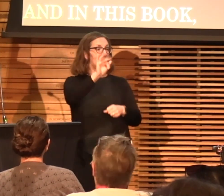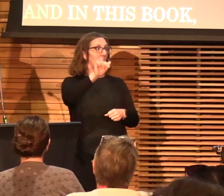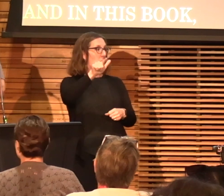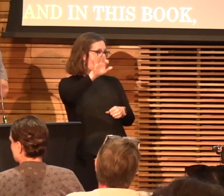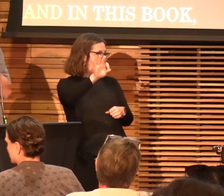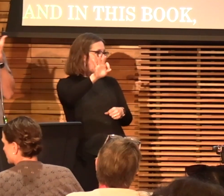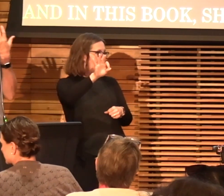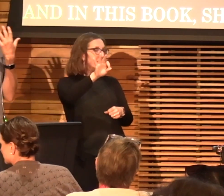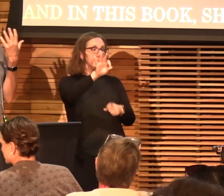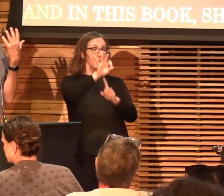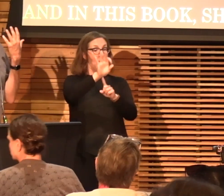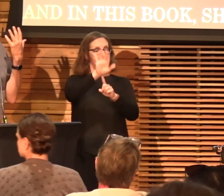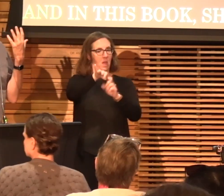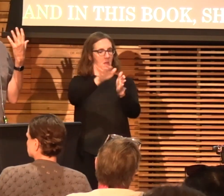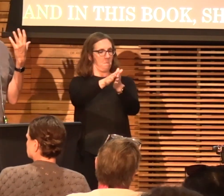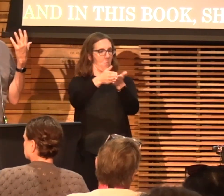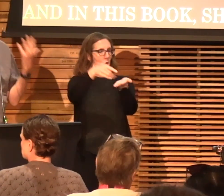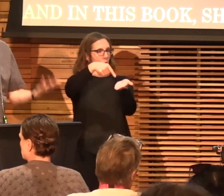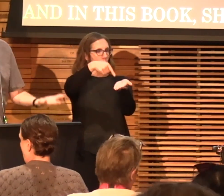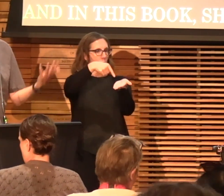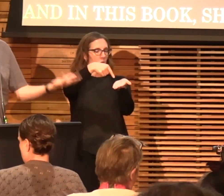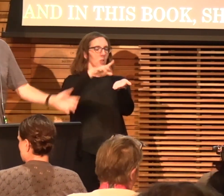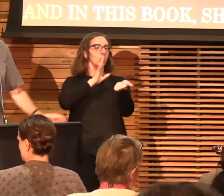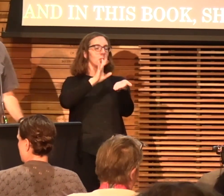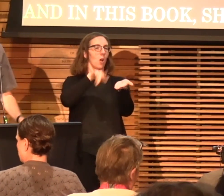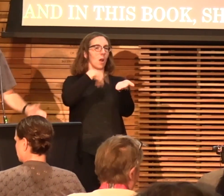she talks about Lenin, Vladimir Lenin.